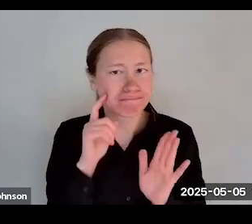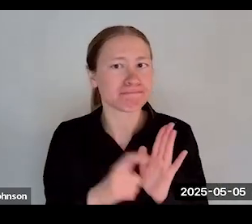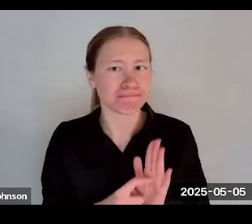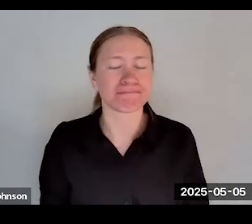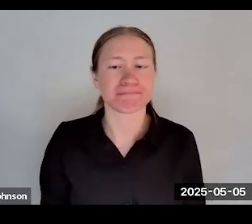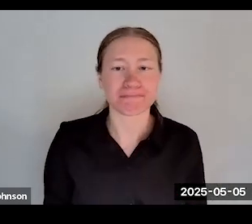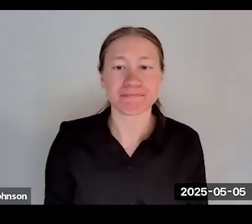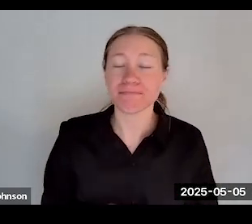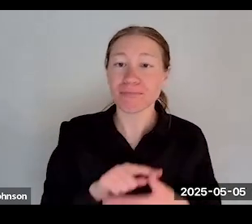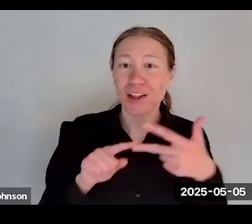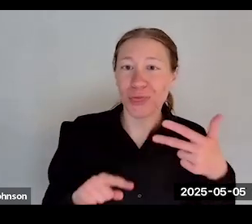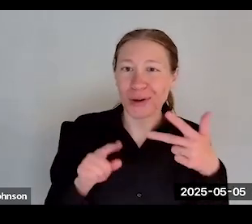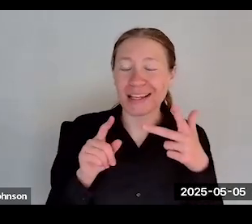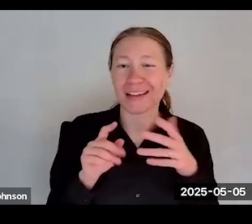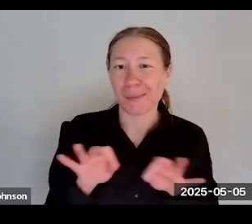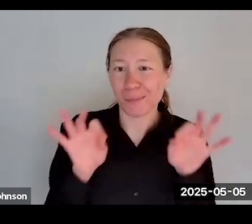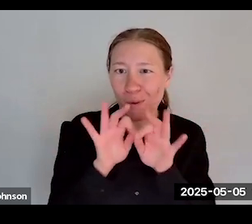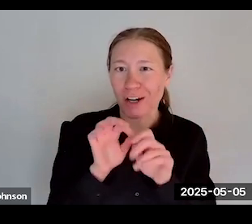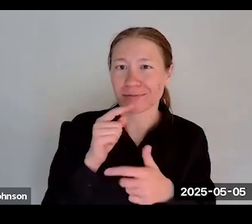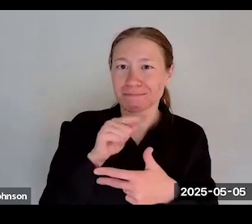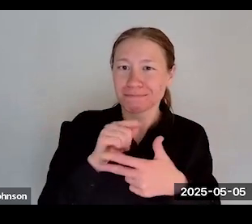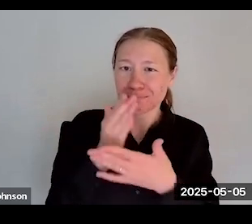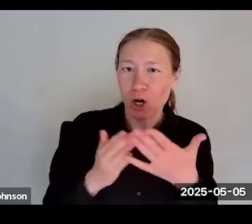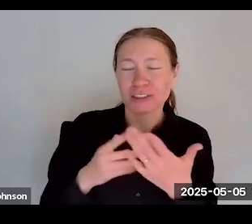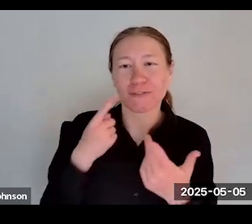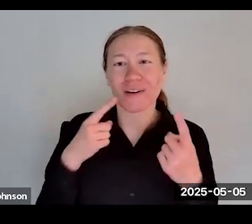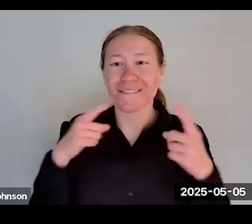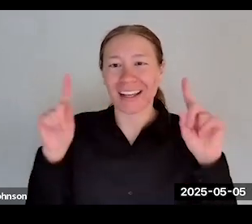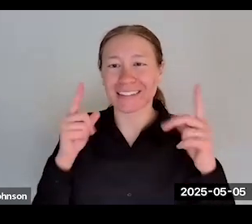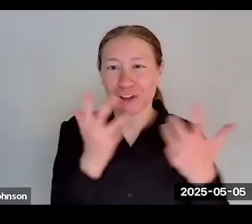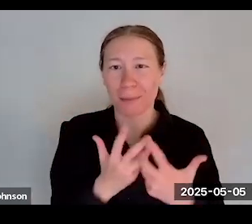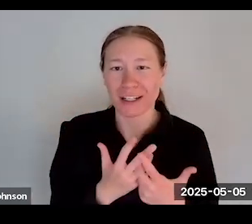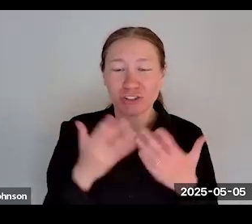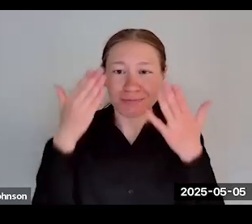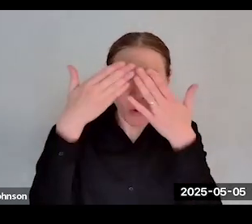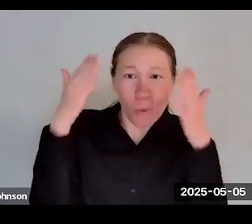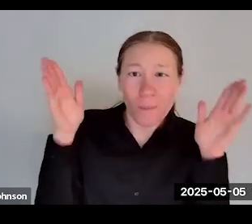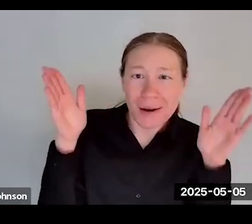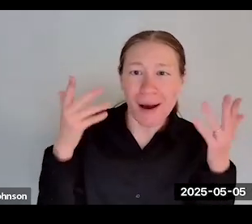There are three main keys to effective accommodations. Being open-minded about alternative